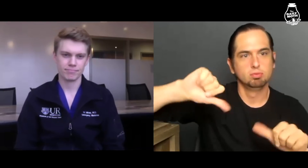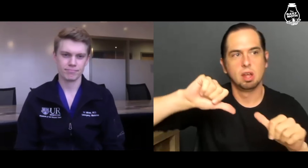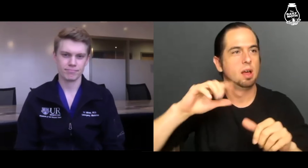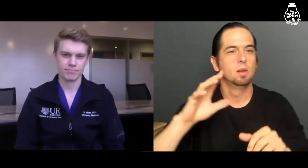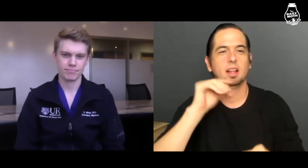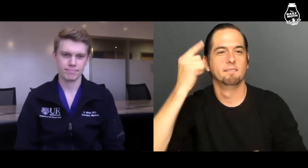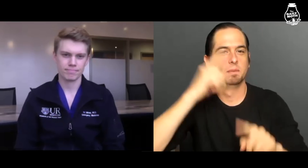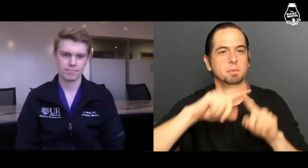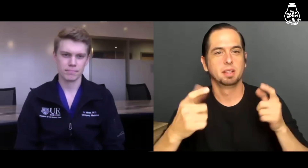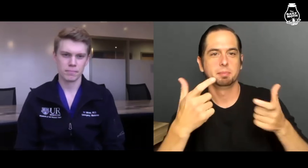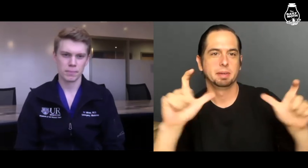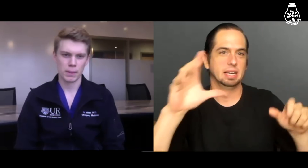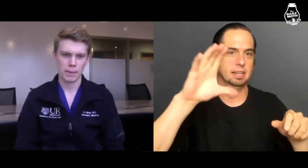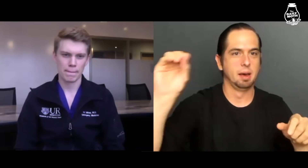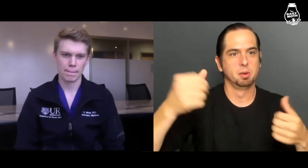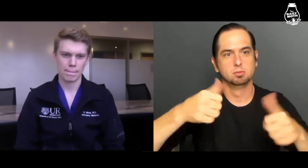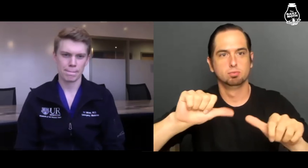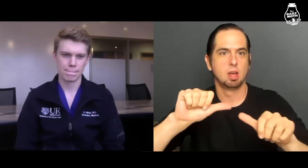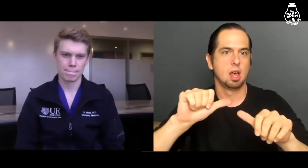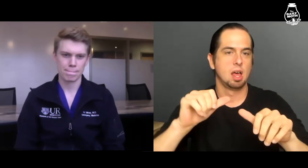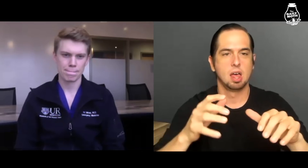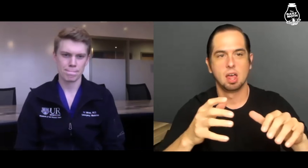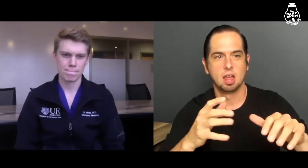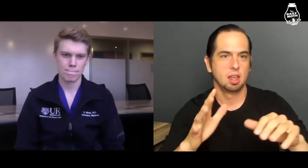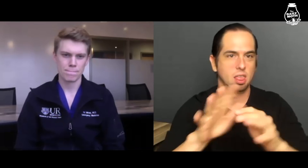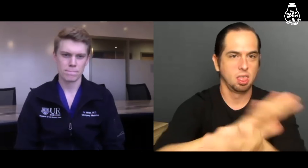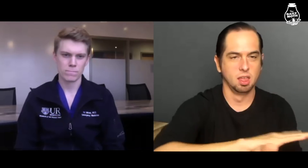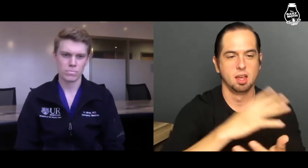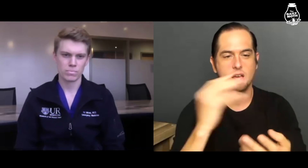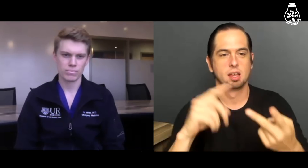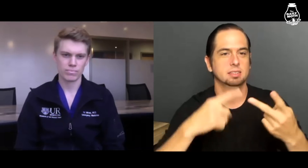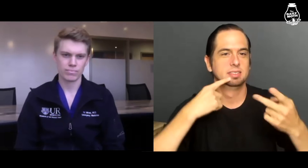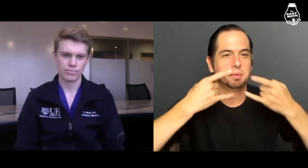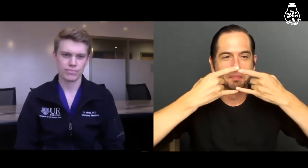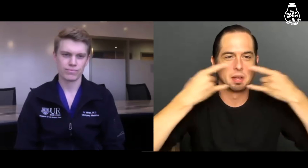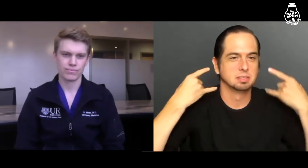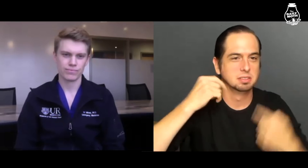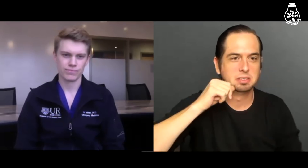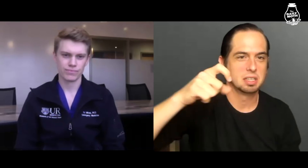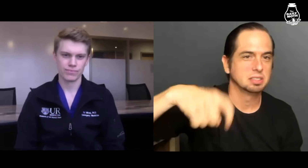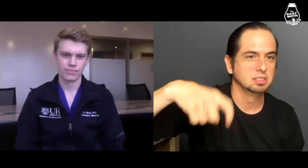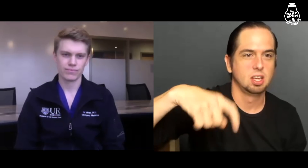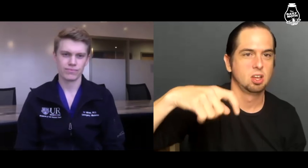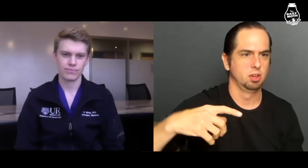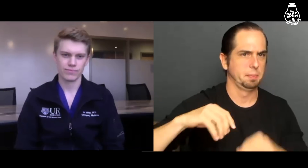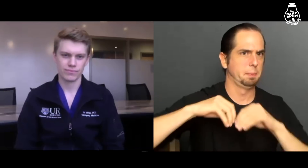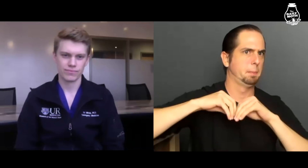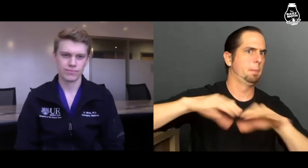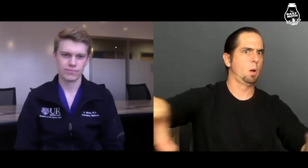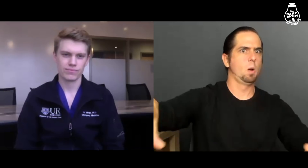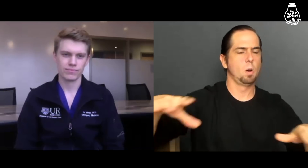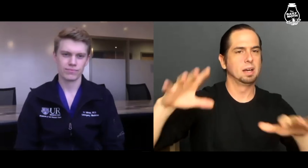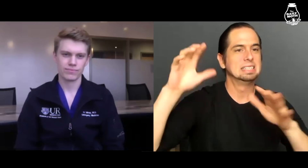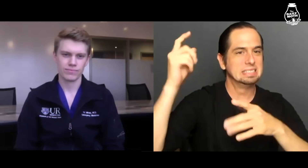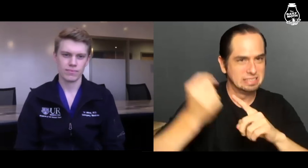well not the government but that big corporations were in a conspiracy and also that face masks are not necessary. The video went viral.